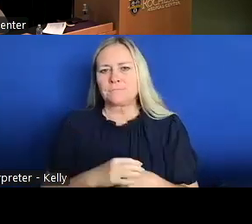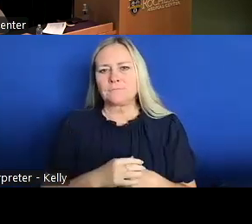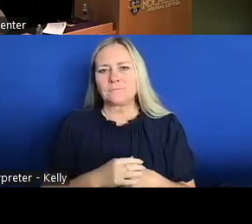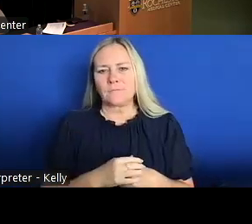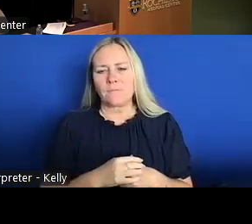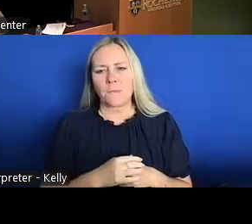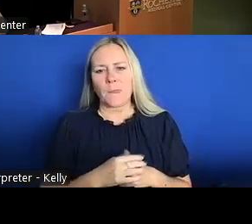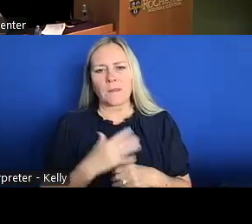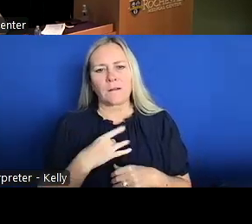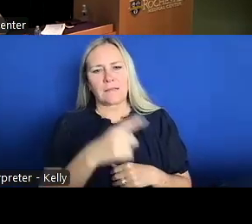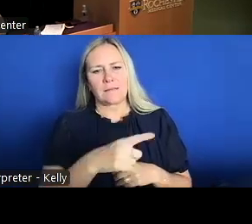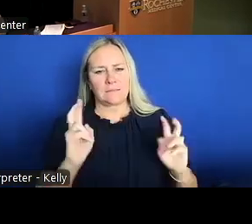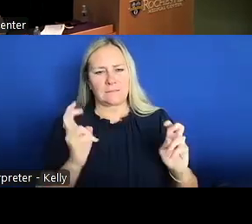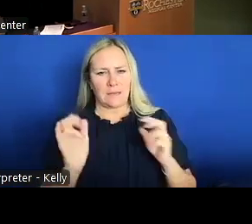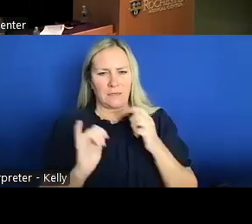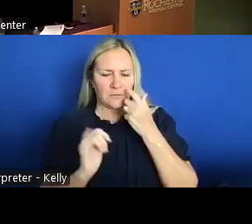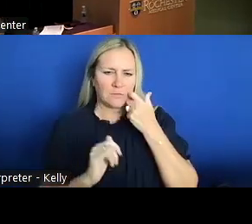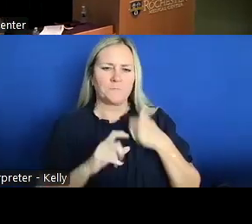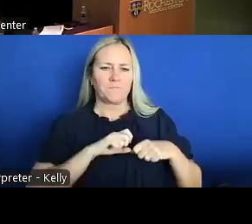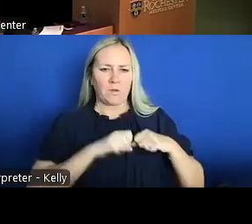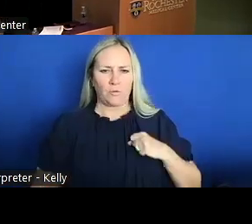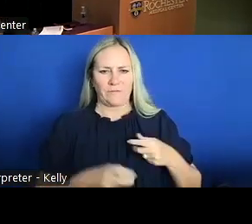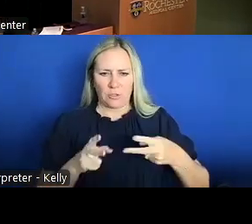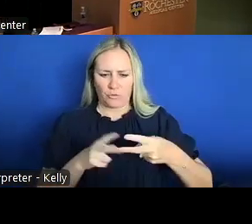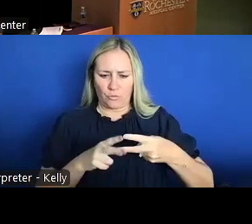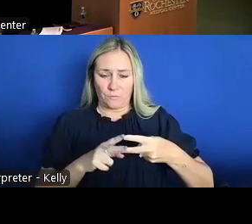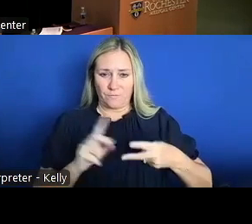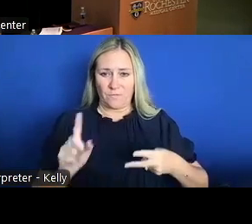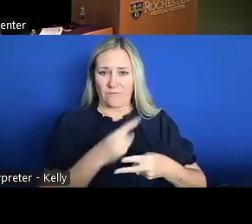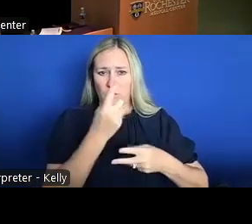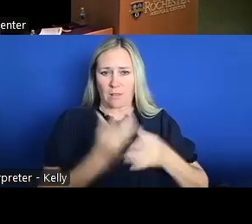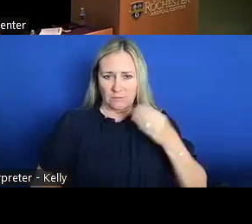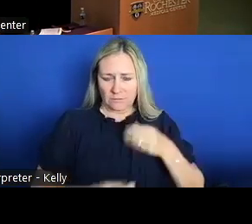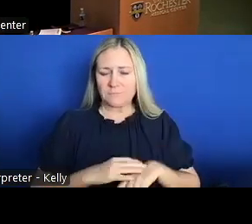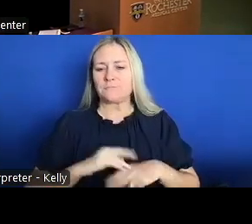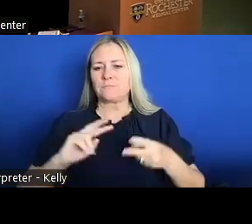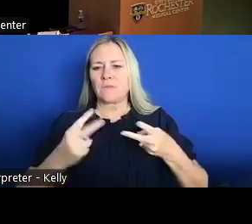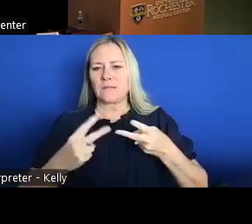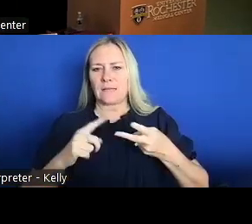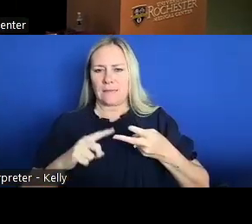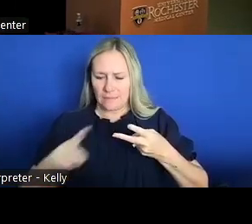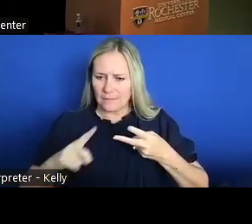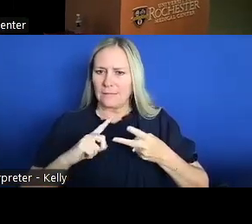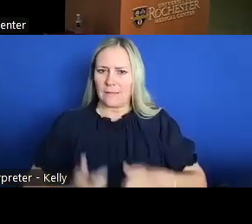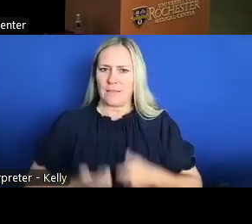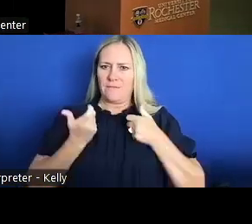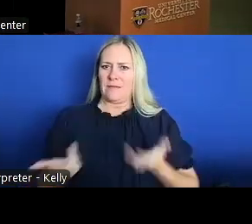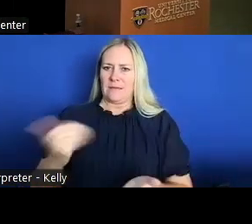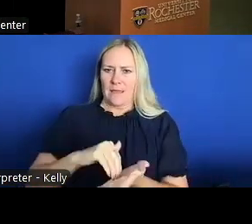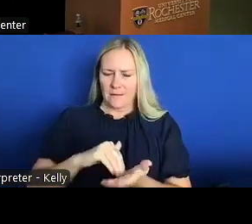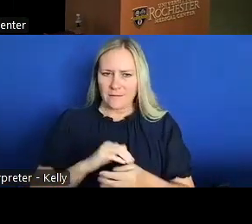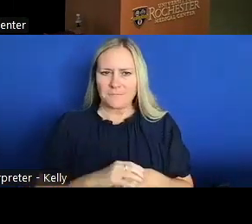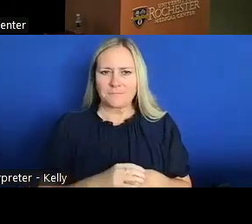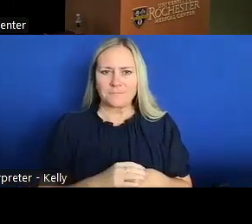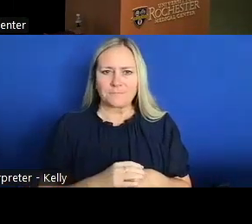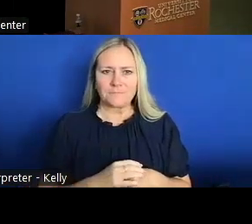as well grief is in two parts the first is loss and the second is the remaking of life